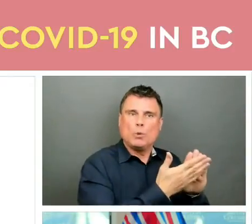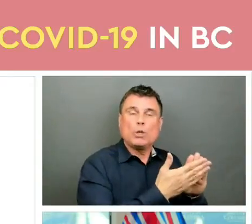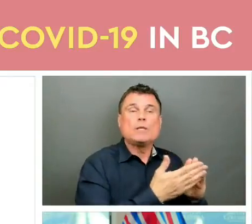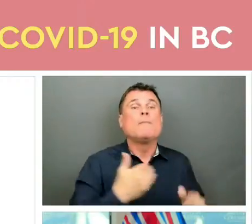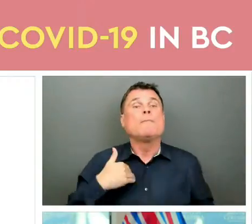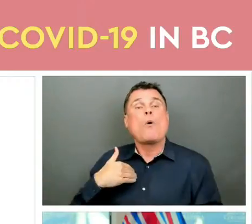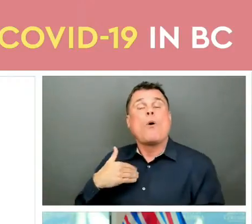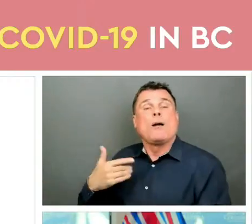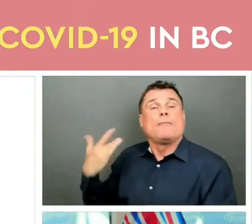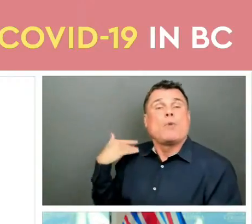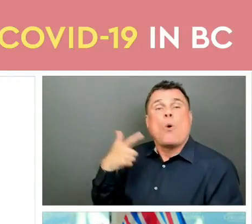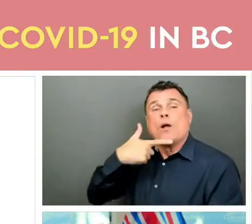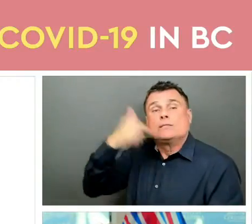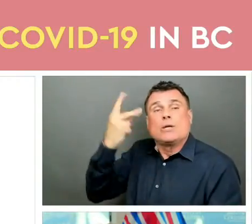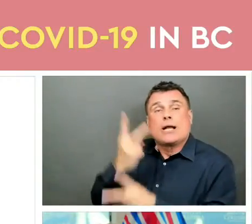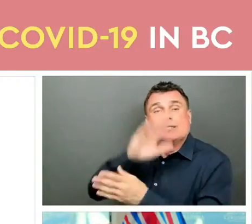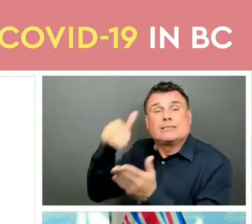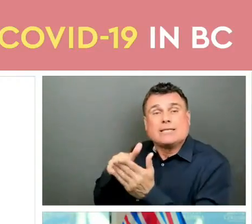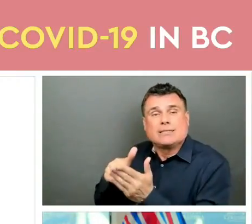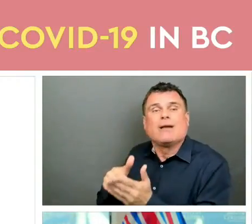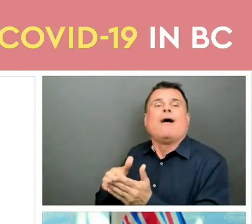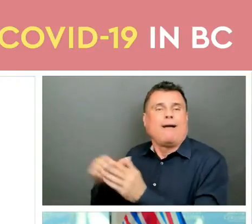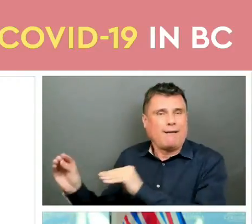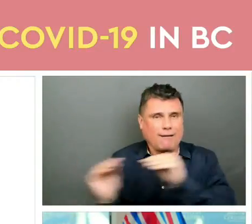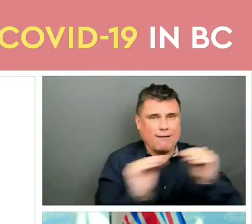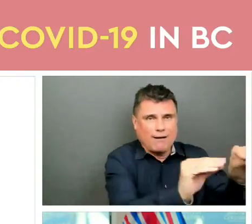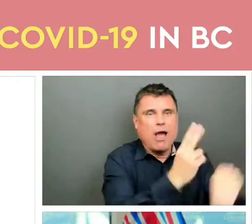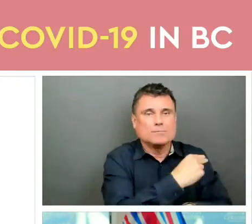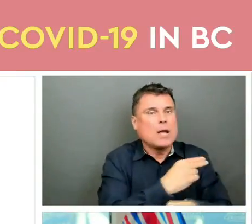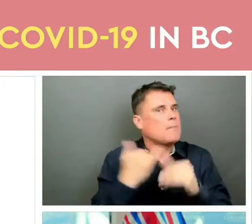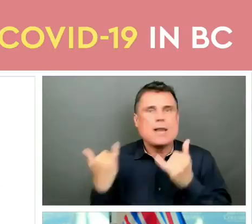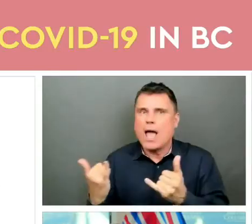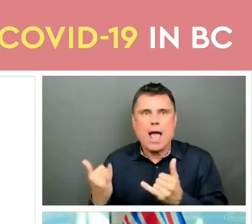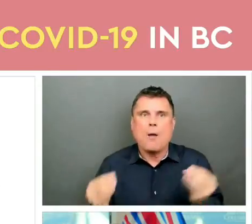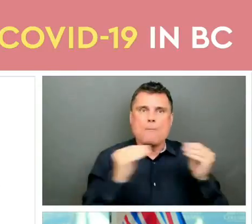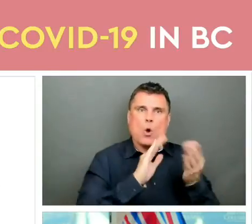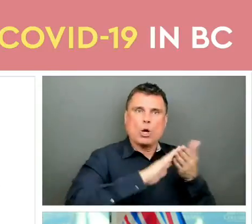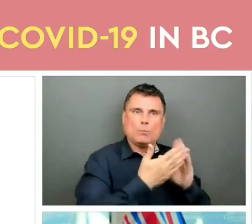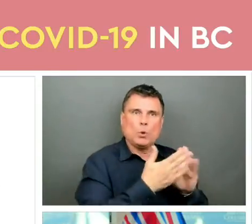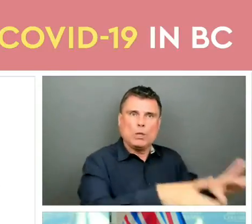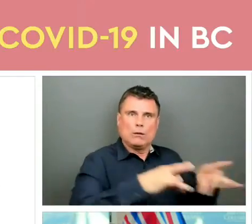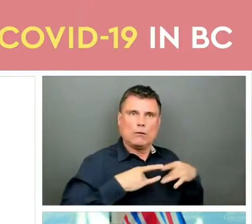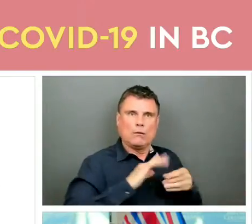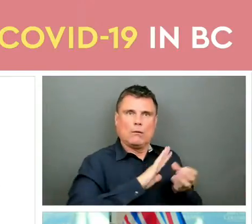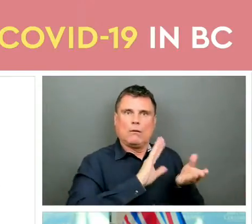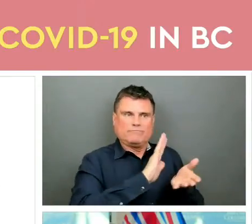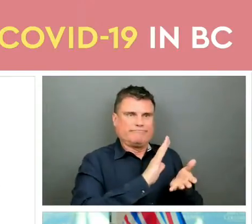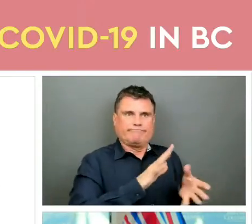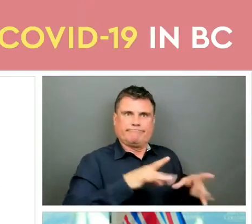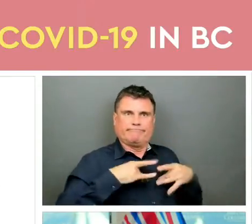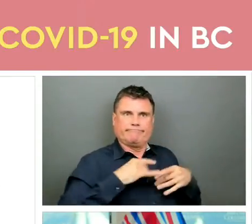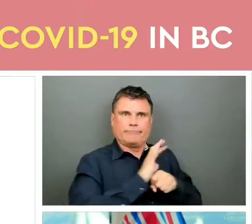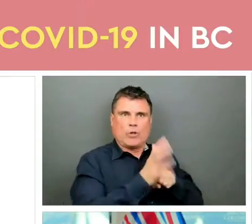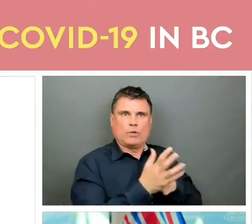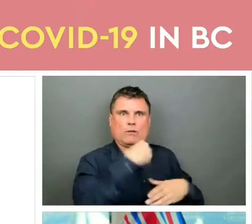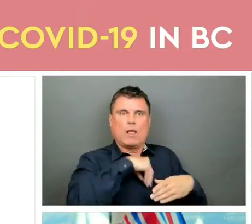So I think that's a reflection of the effectiveness of the long term care immunization. So this is something we will continue